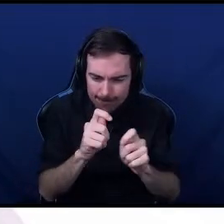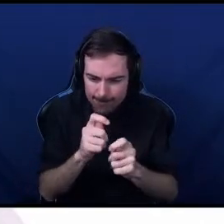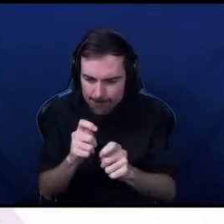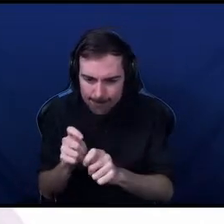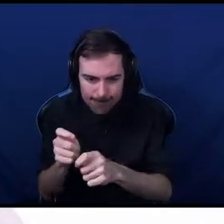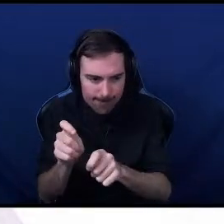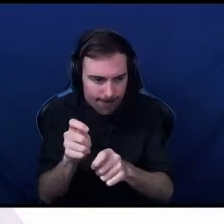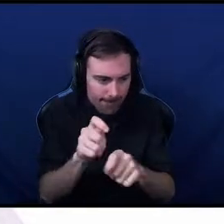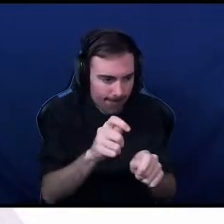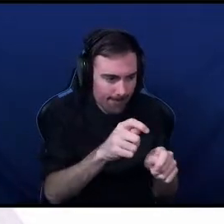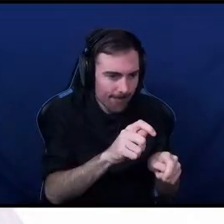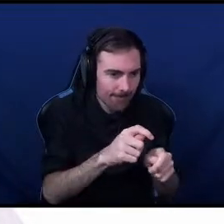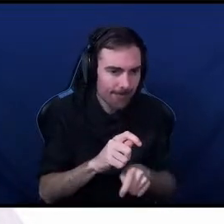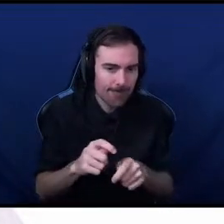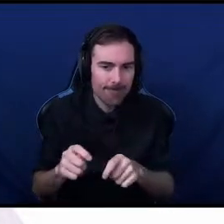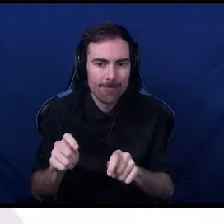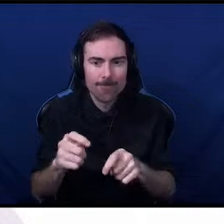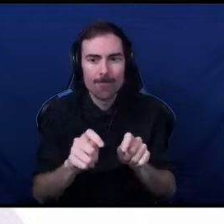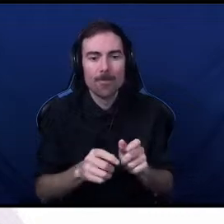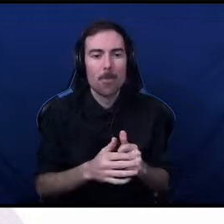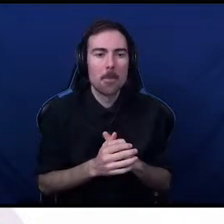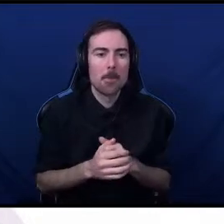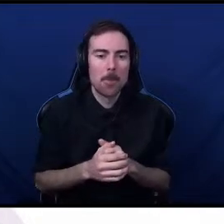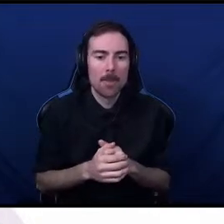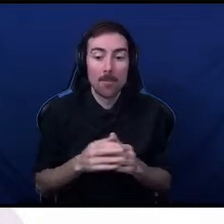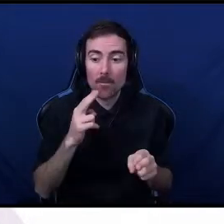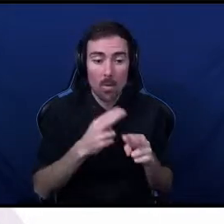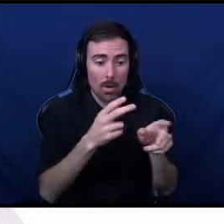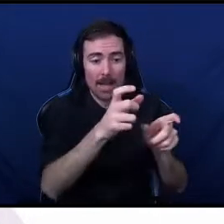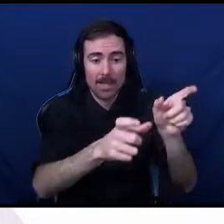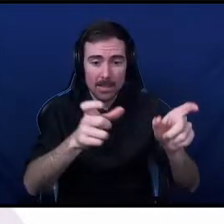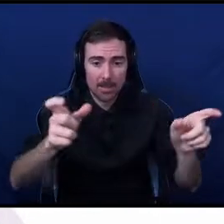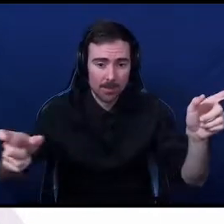facing or consumer facing objects and devices. After that,